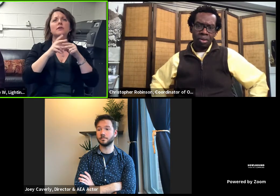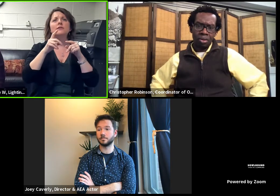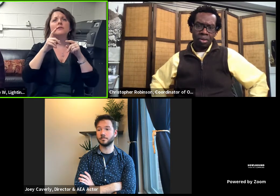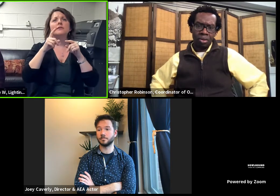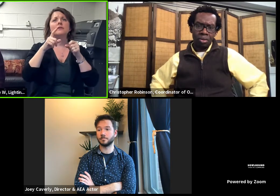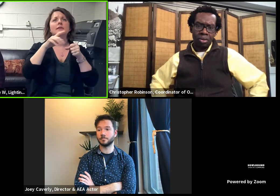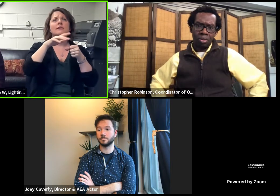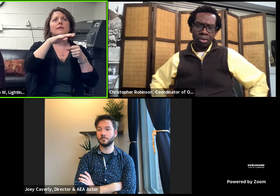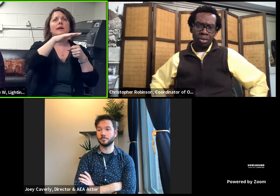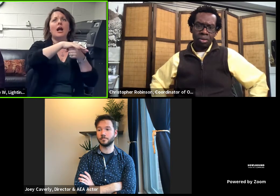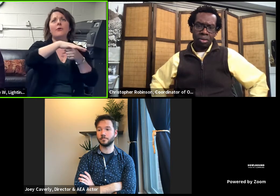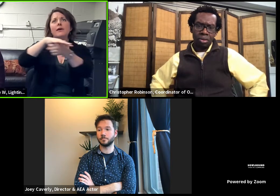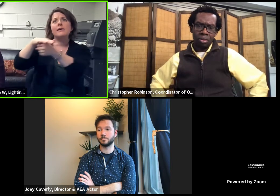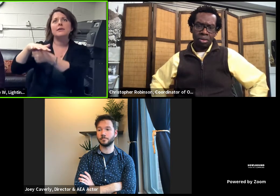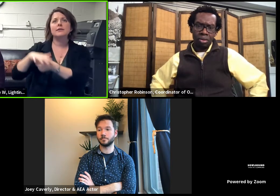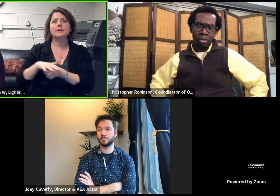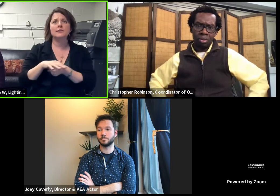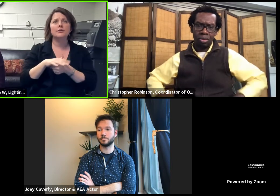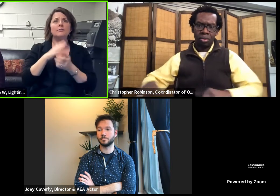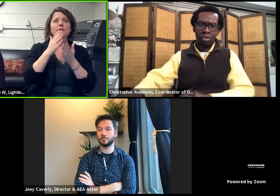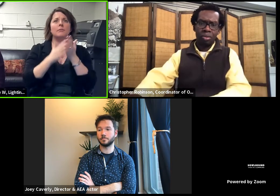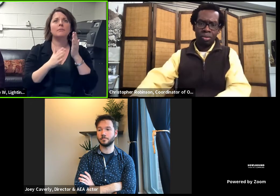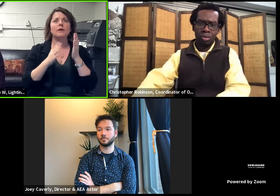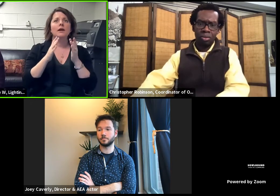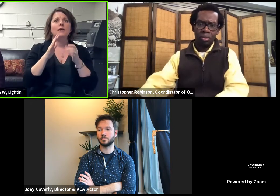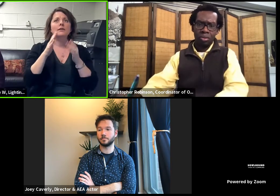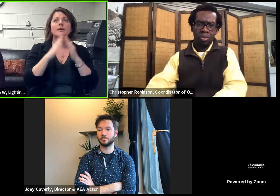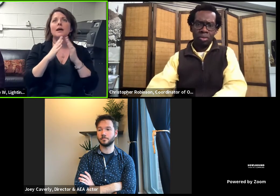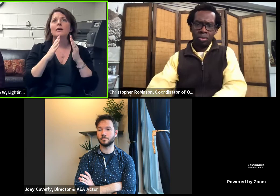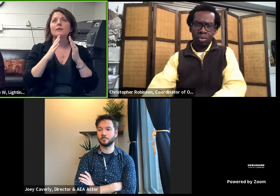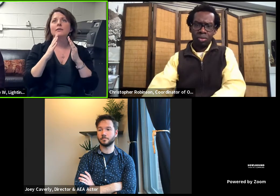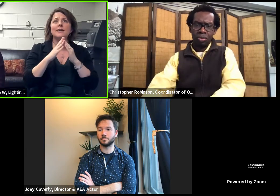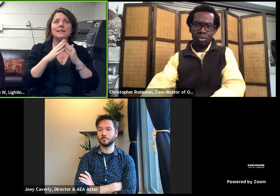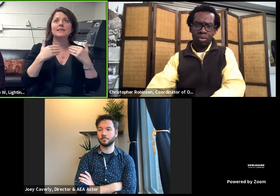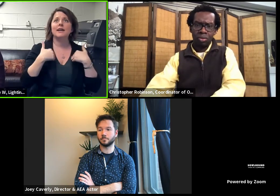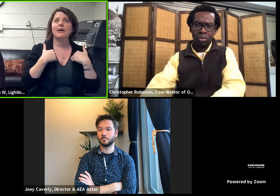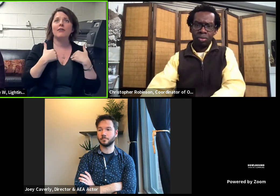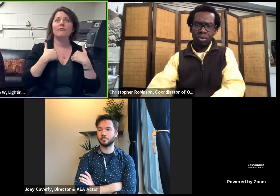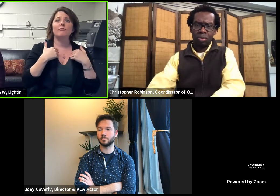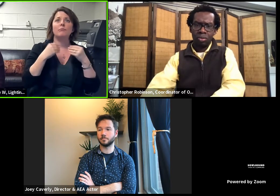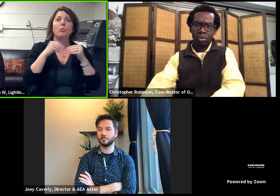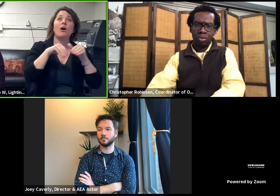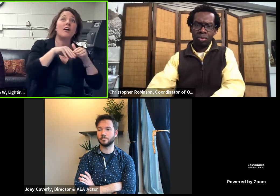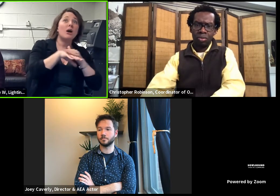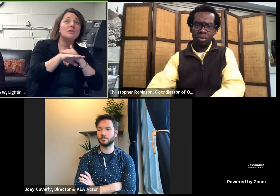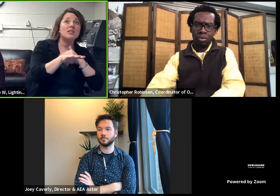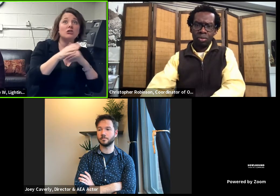But Joey also mentioned locations, like areas, different communities and cities.